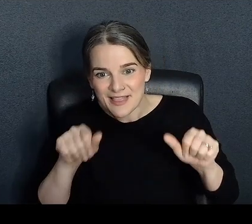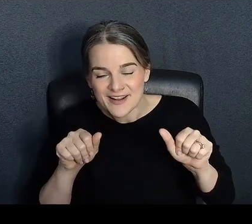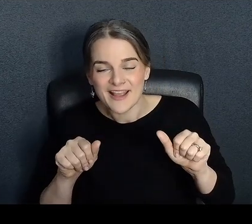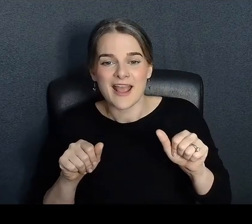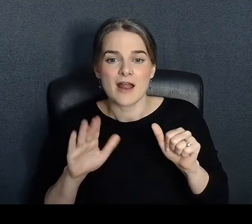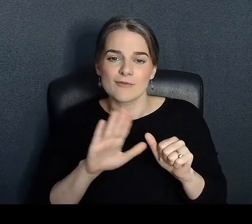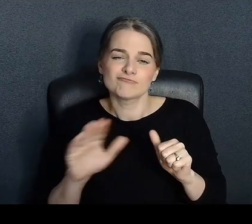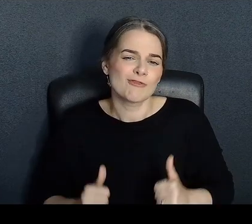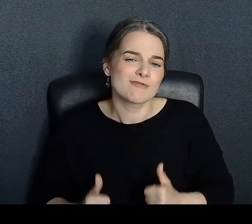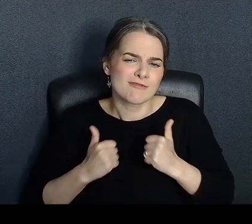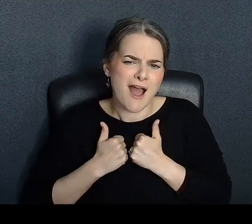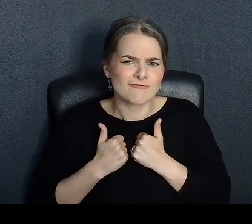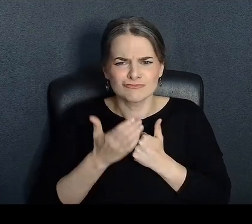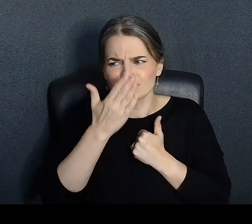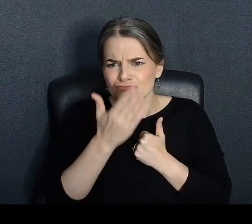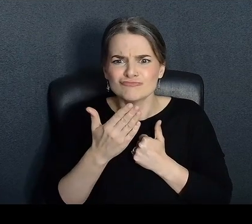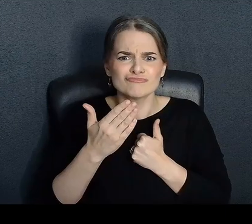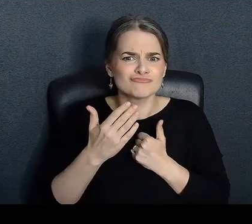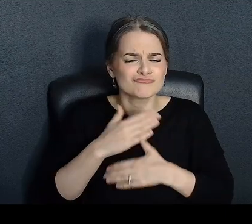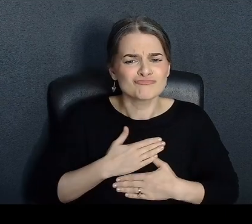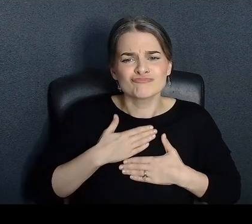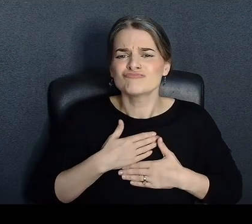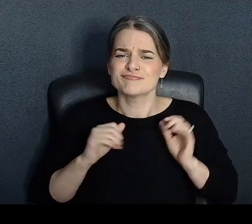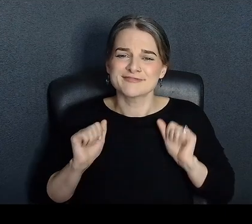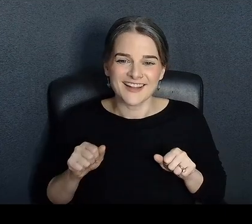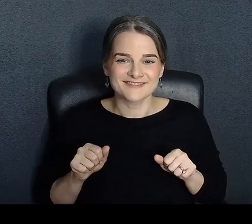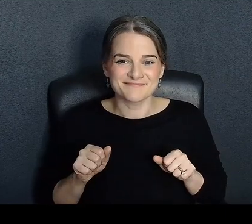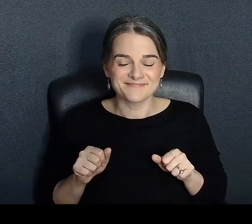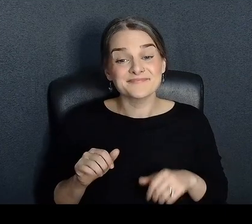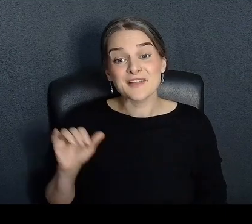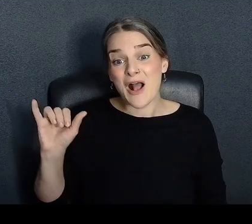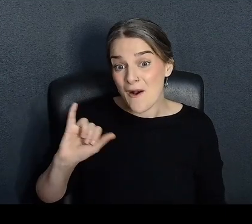We're also going to learn about the practical applications of hearing tools.